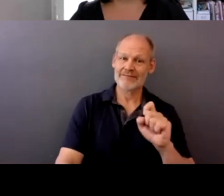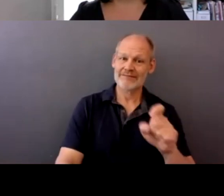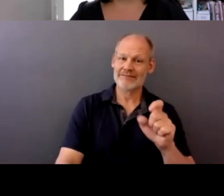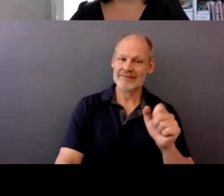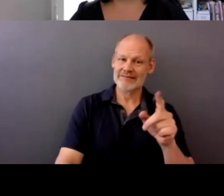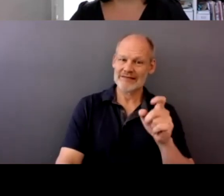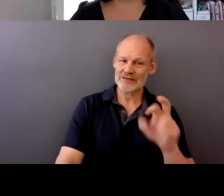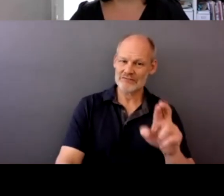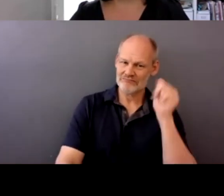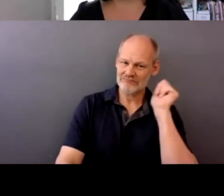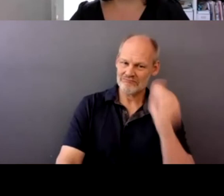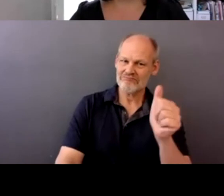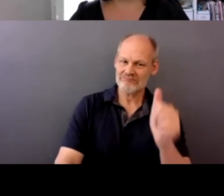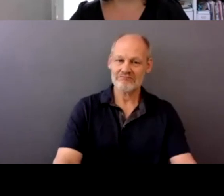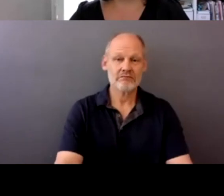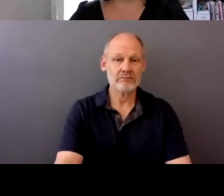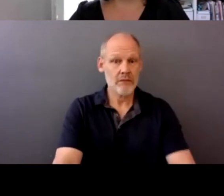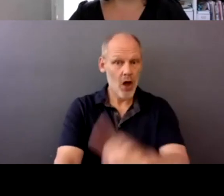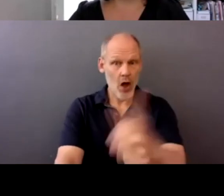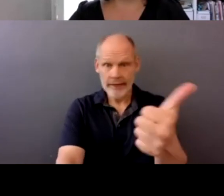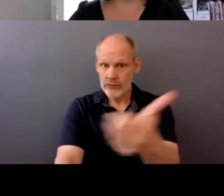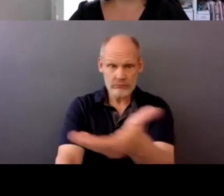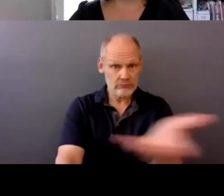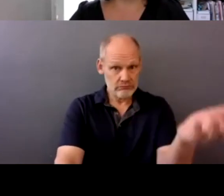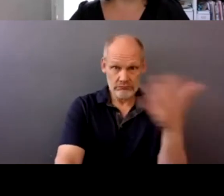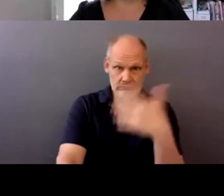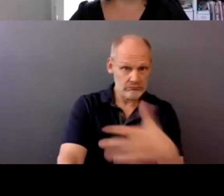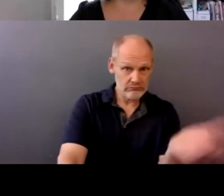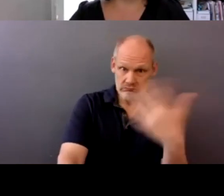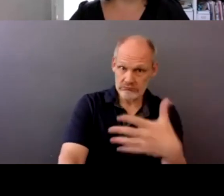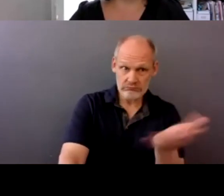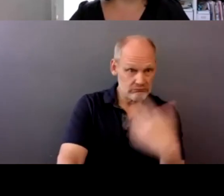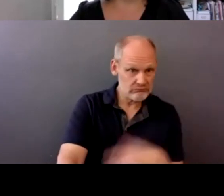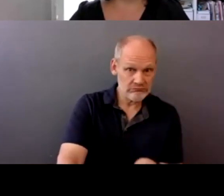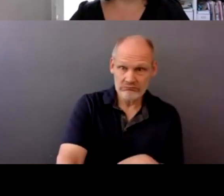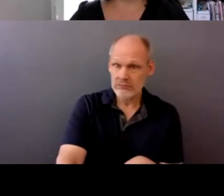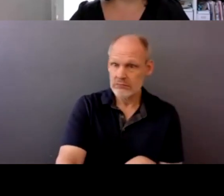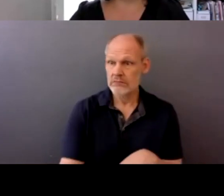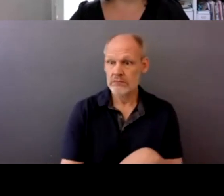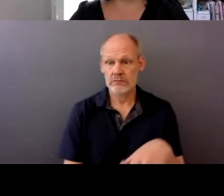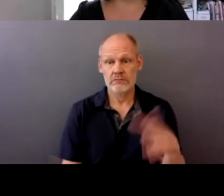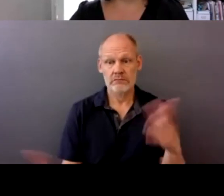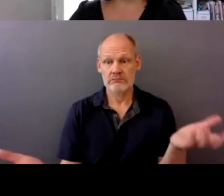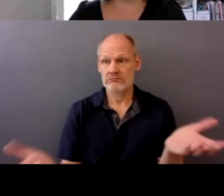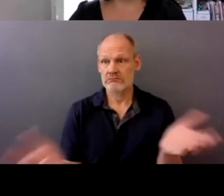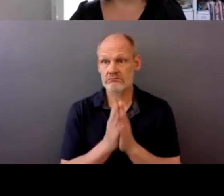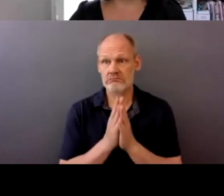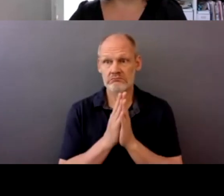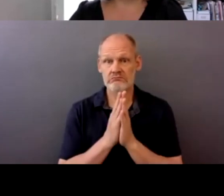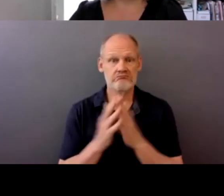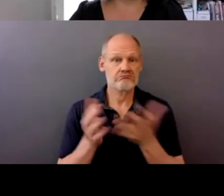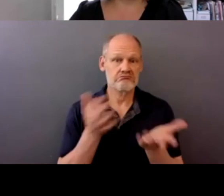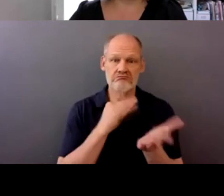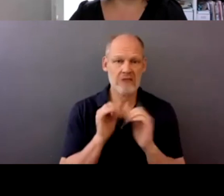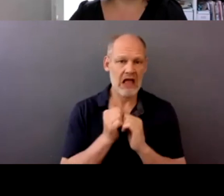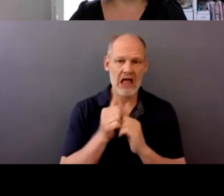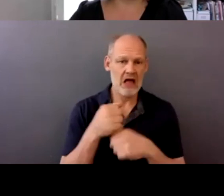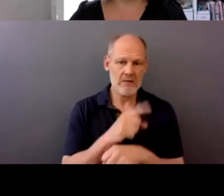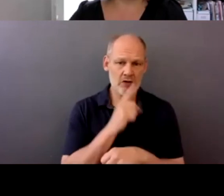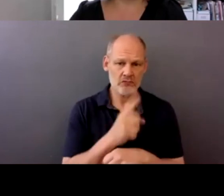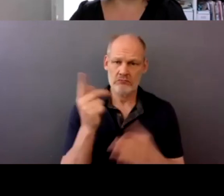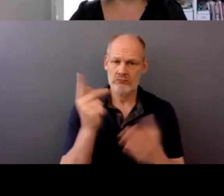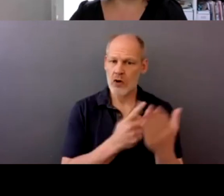even if it's just a starting place of how you make sure that programming is truly accessible?